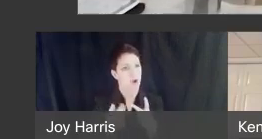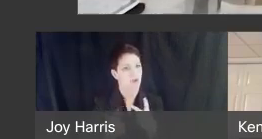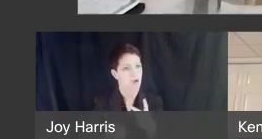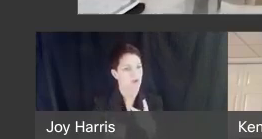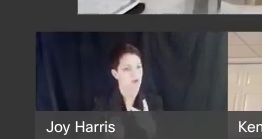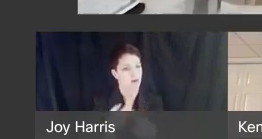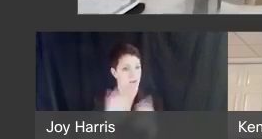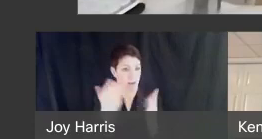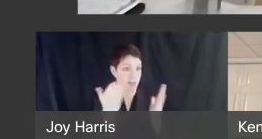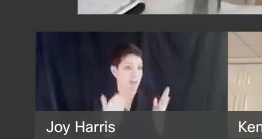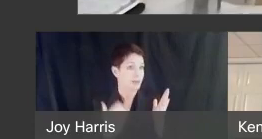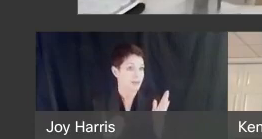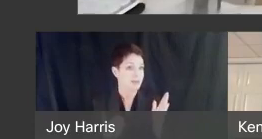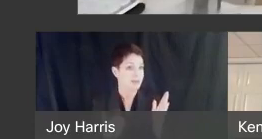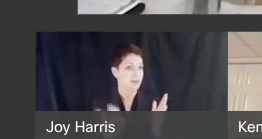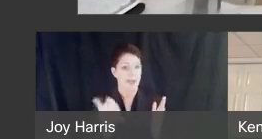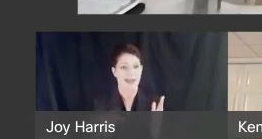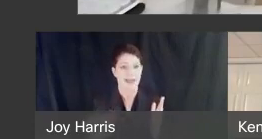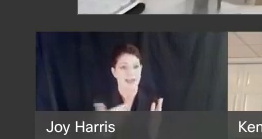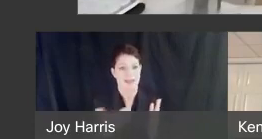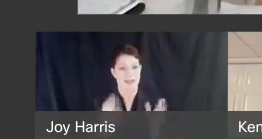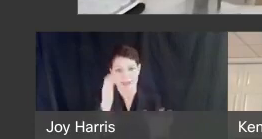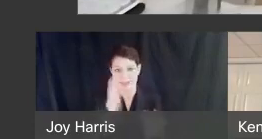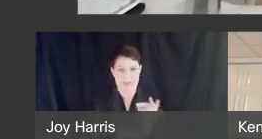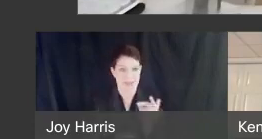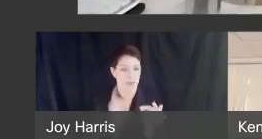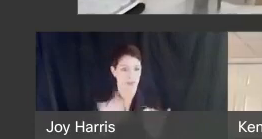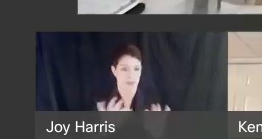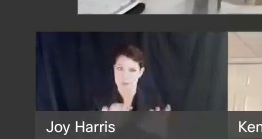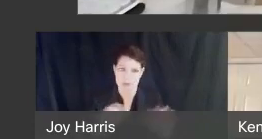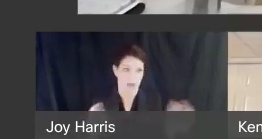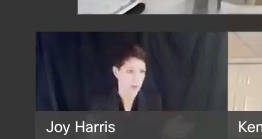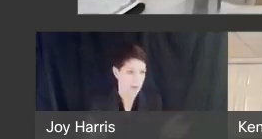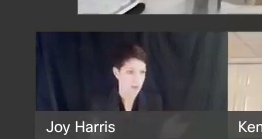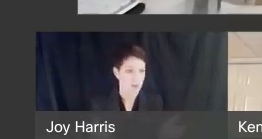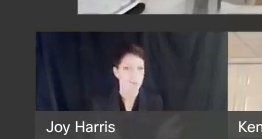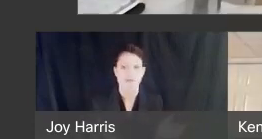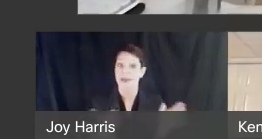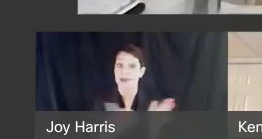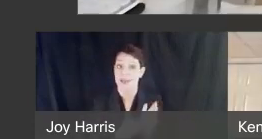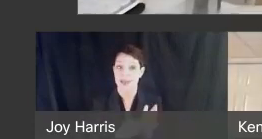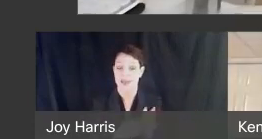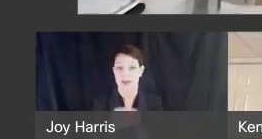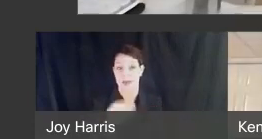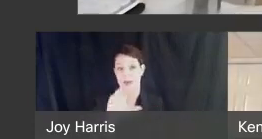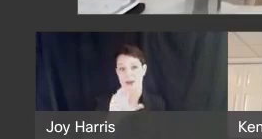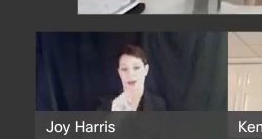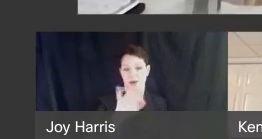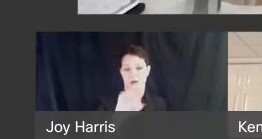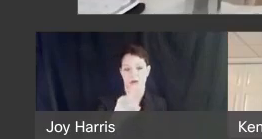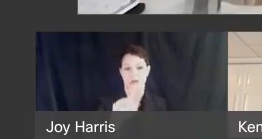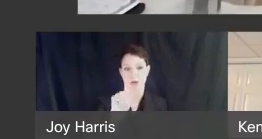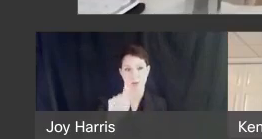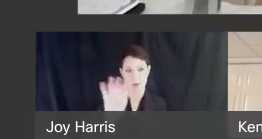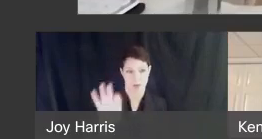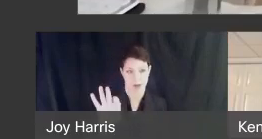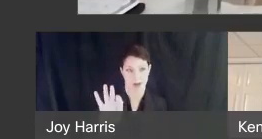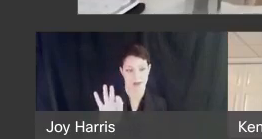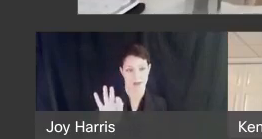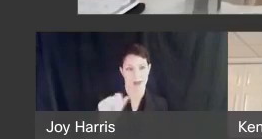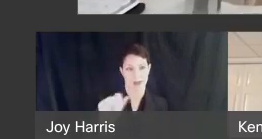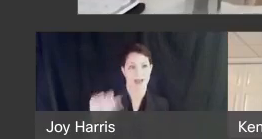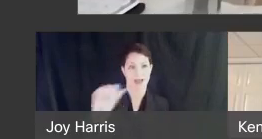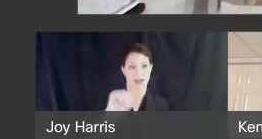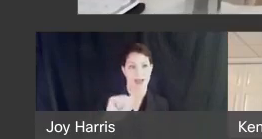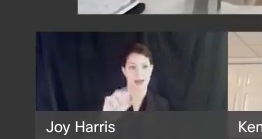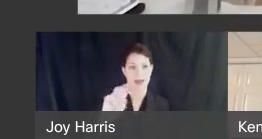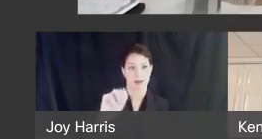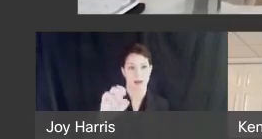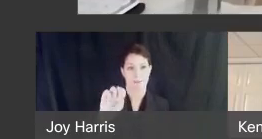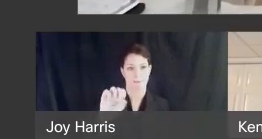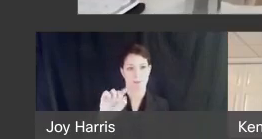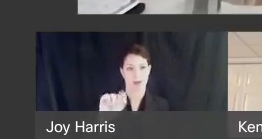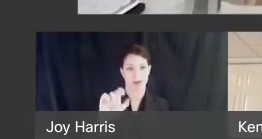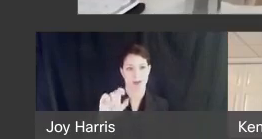anything that's simple for them to type into that subject line. So again it's COVID19@montcopa.org